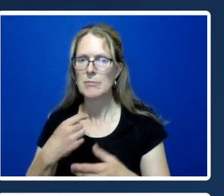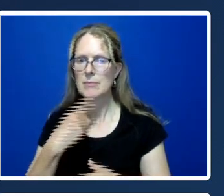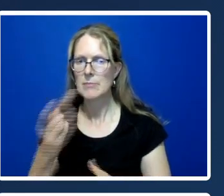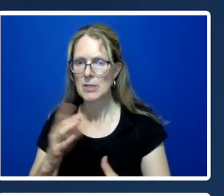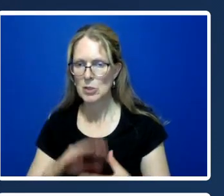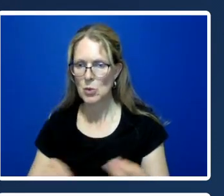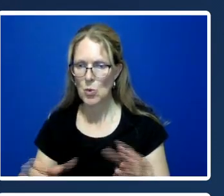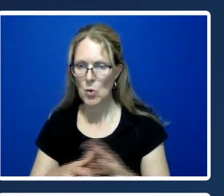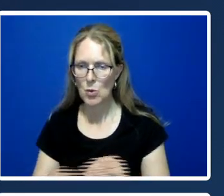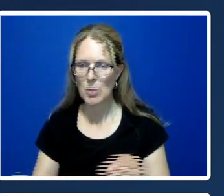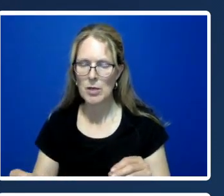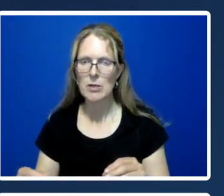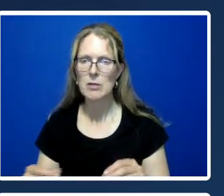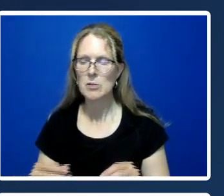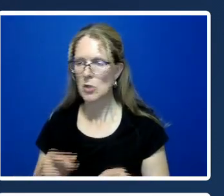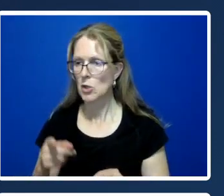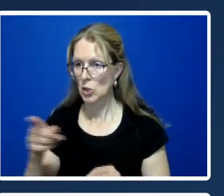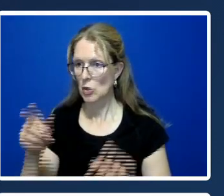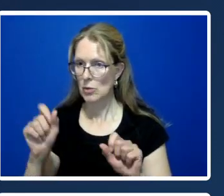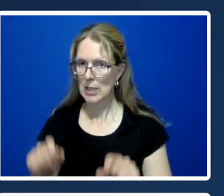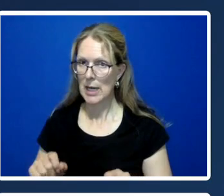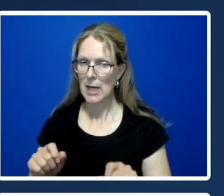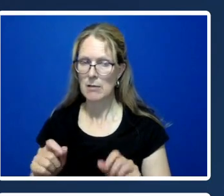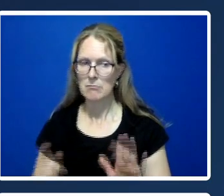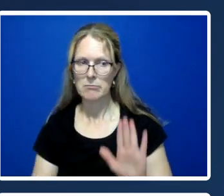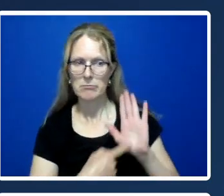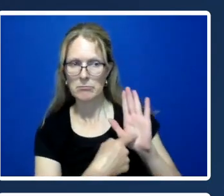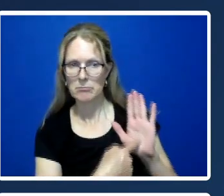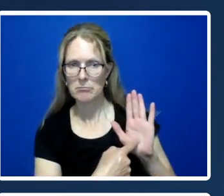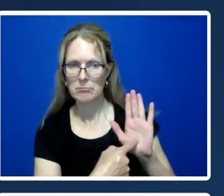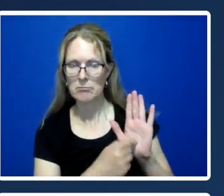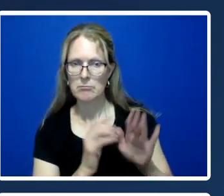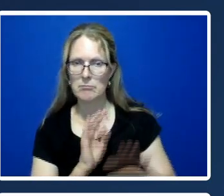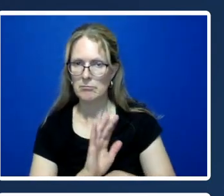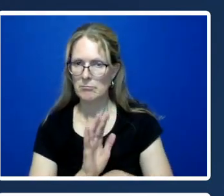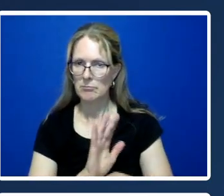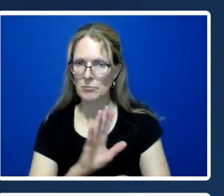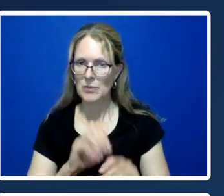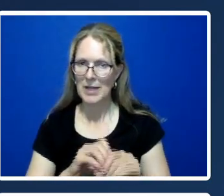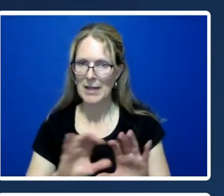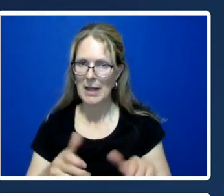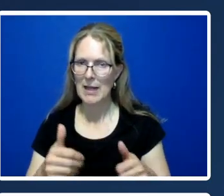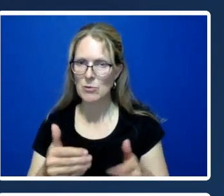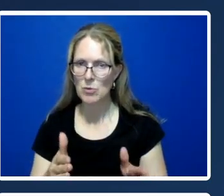on in your classroom, and in two or three minutes really give fantastic tips to your students.